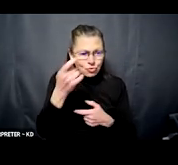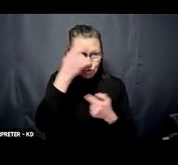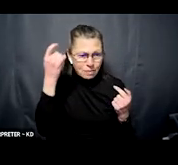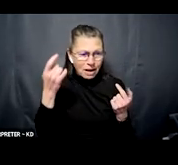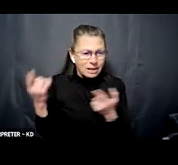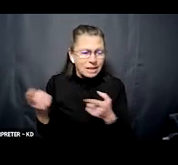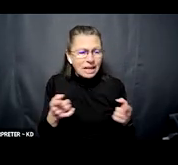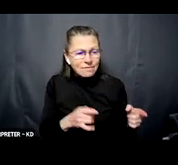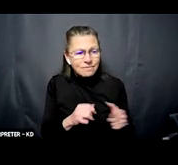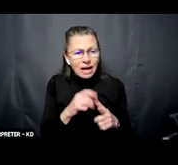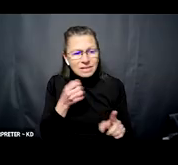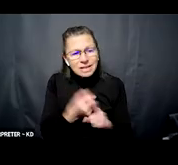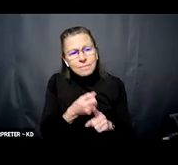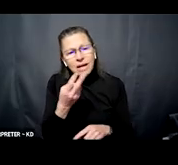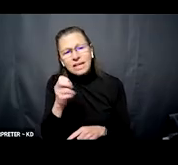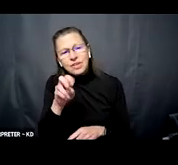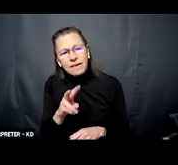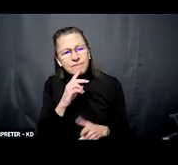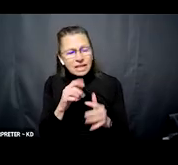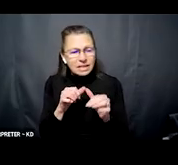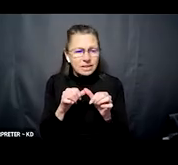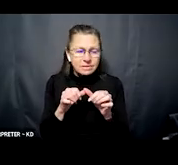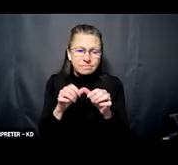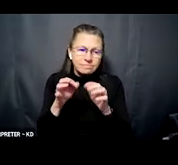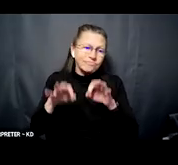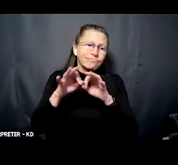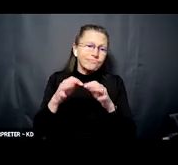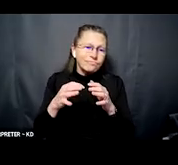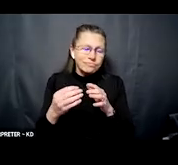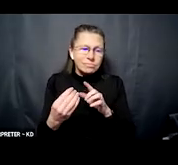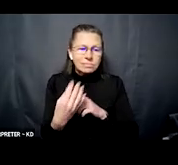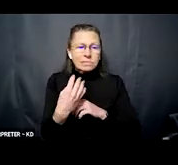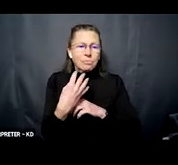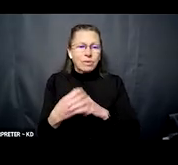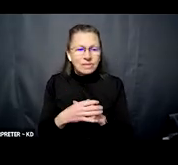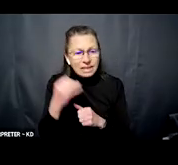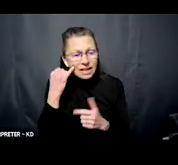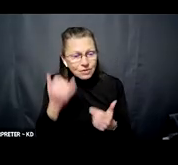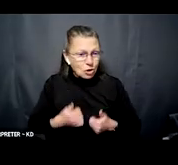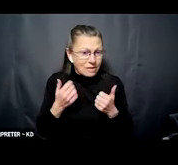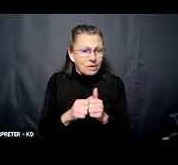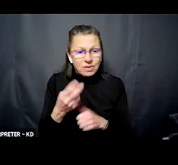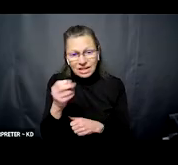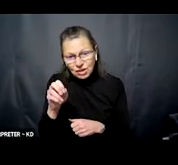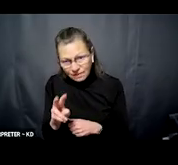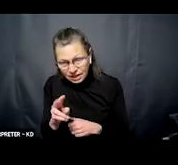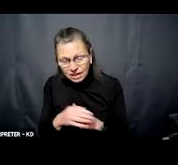meaning their capacity to stay adherent to their regimen if they are living with HIV or their